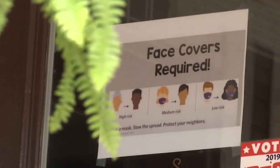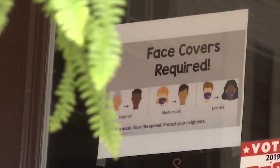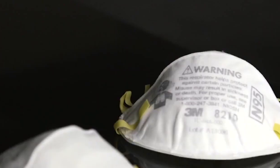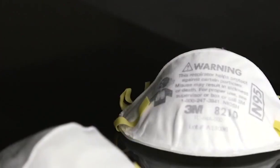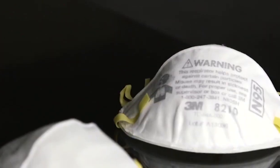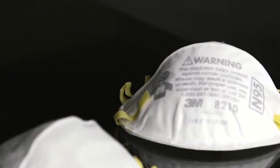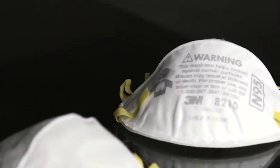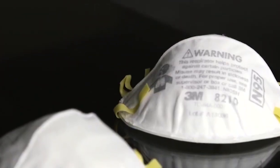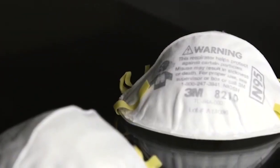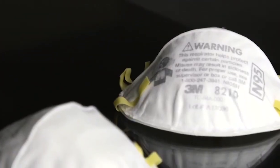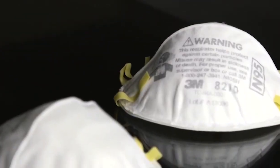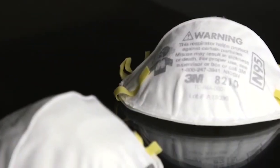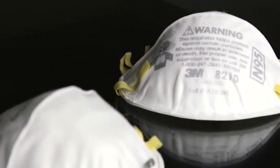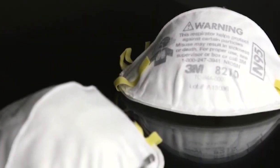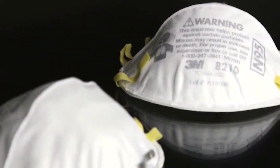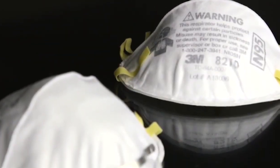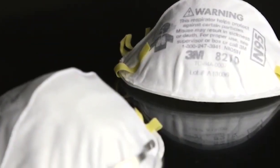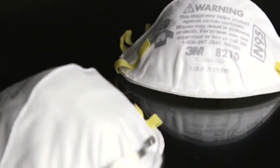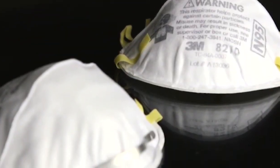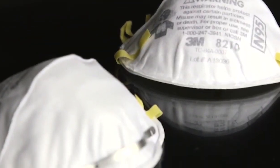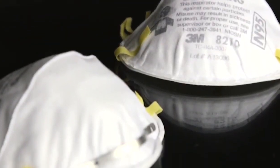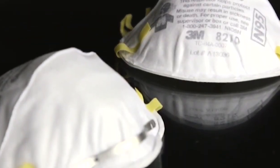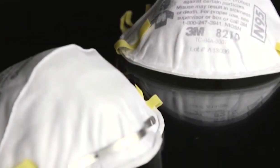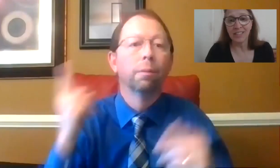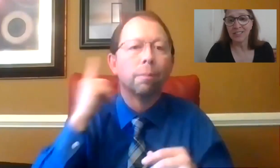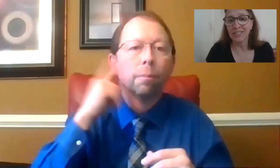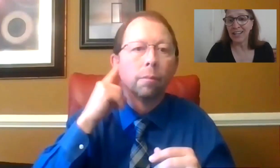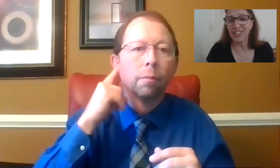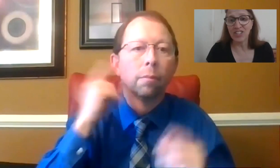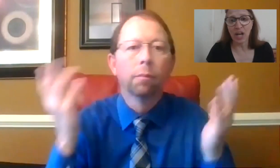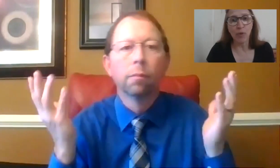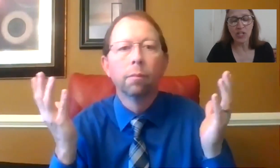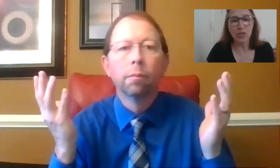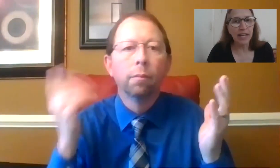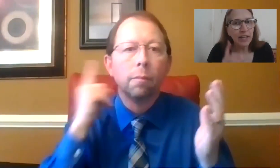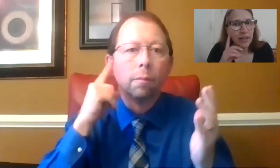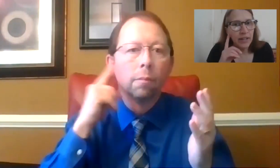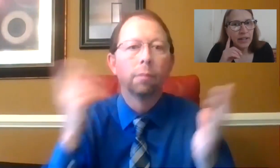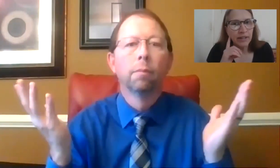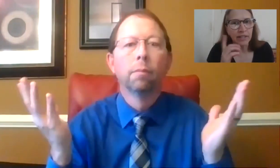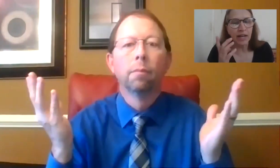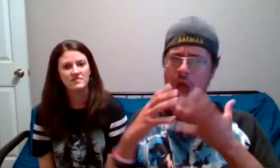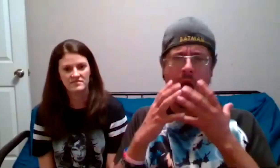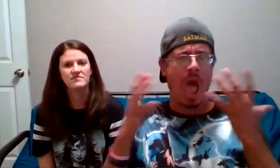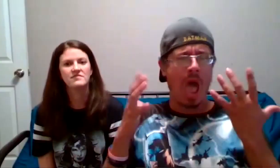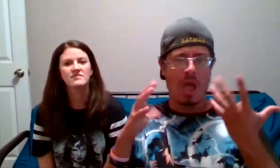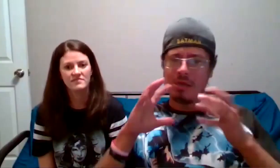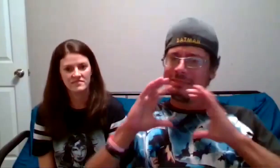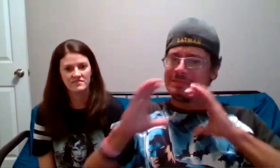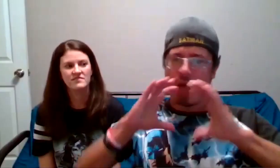IMPACTED SOMETHING MOST OF US TAKE FOR GRANTED - THE SIMPLE ABILITY TO HEAR AND SPEAK. (Cody Campbell, deaf person) "Just a lot of confusion and